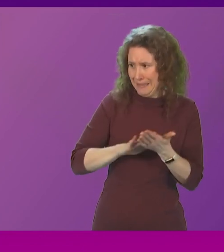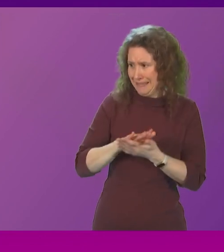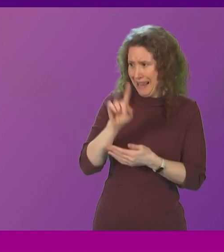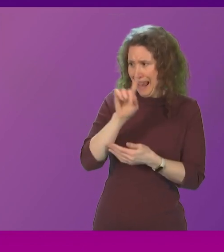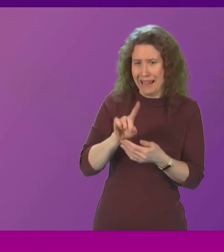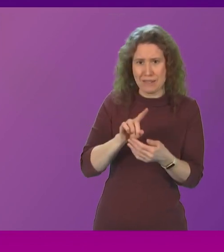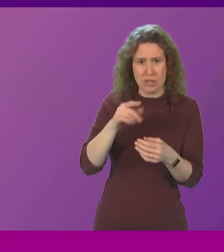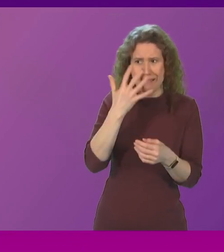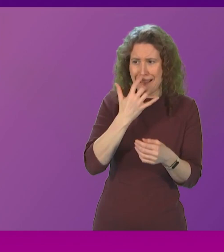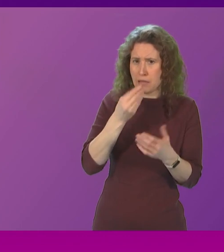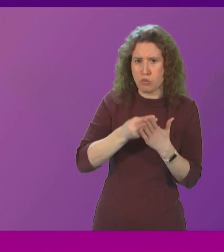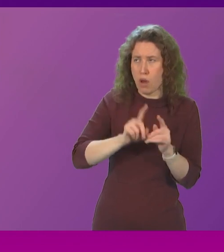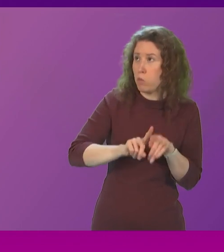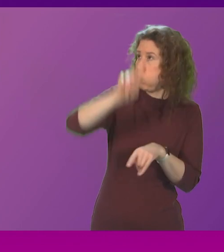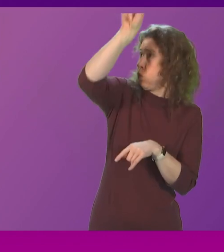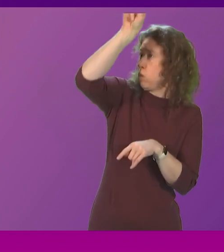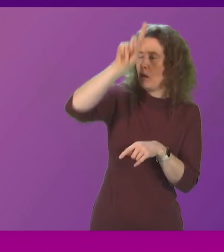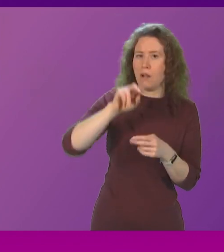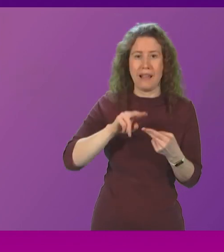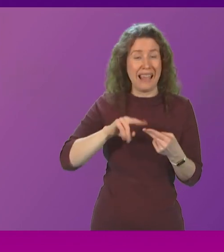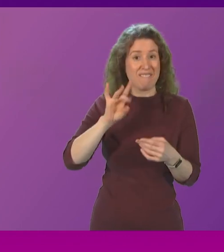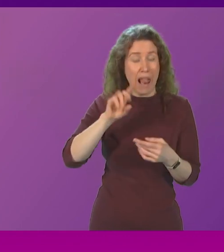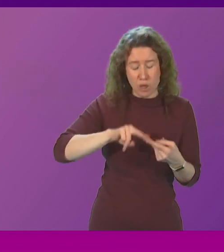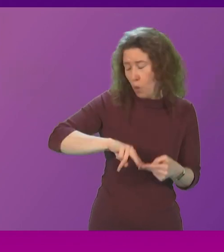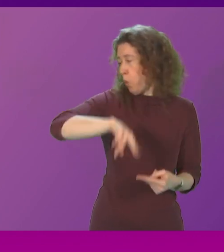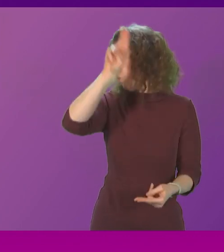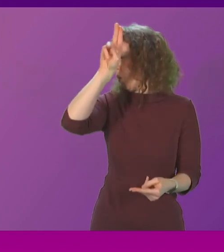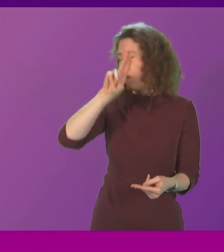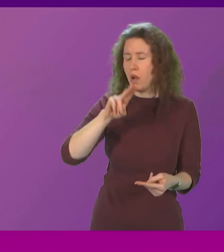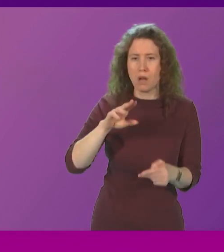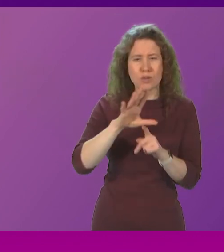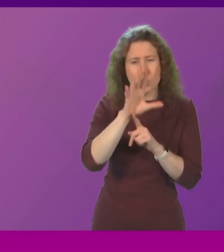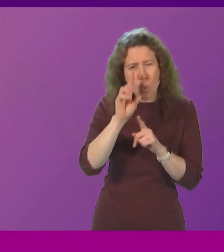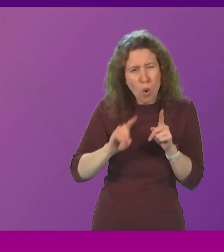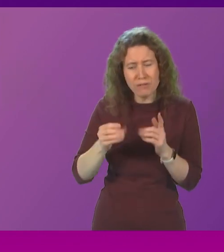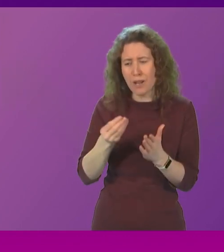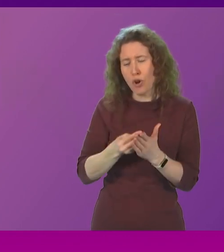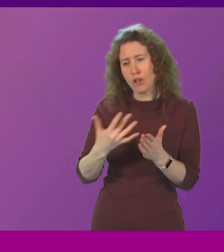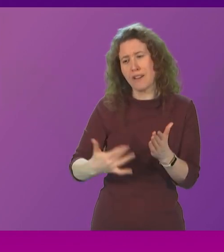are sky high and that we have a Tory cost of living crisis.